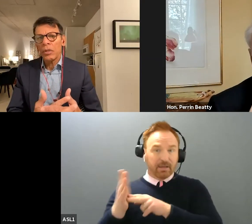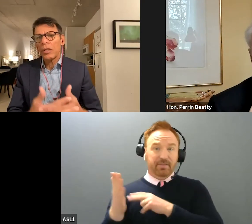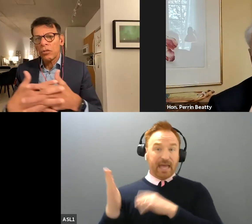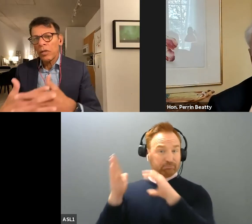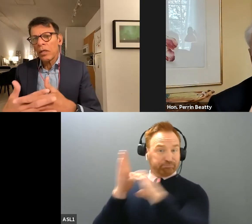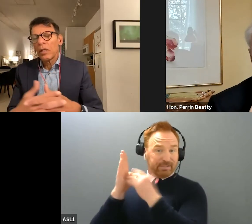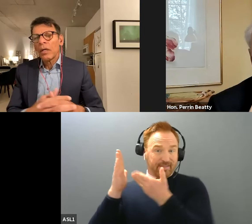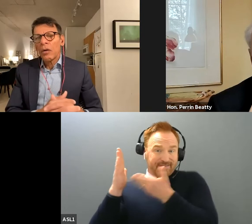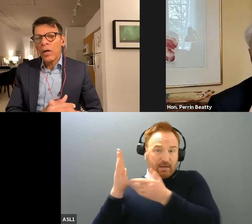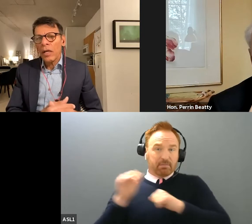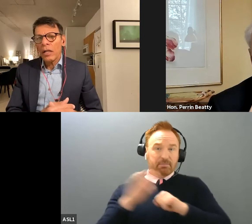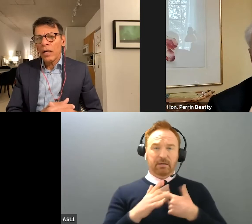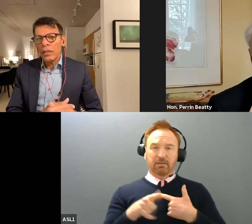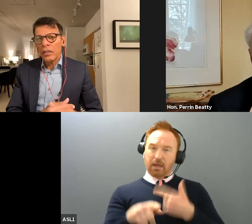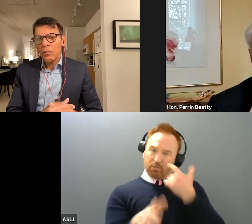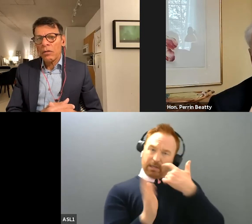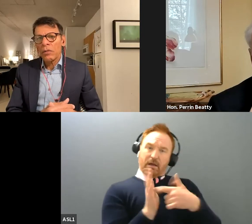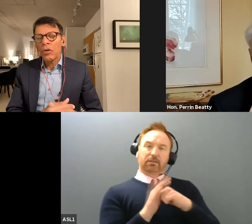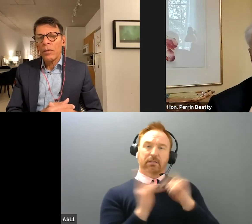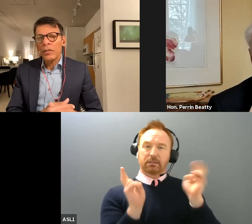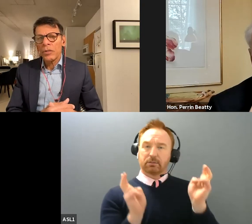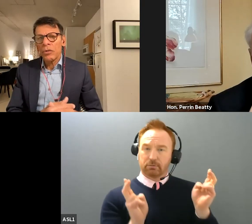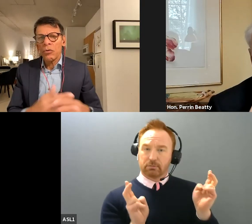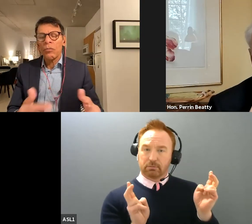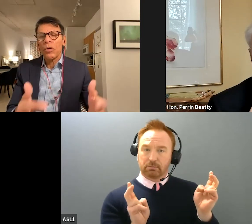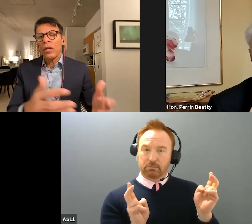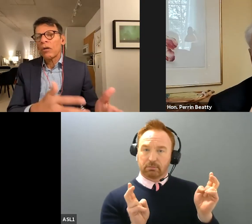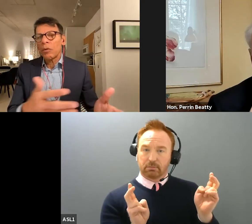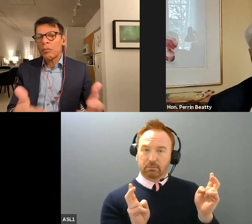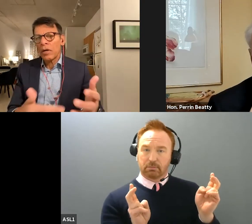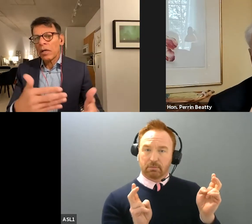needs to be recognized as one of the workplace issues. And more importantly, how do we provide